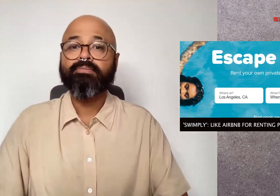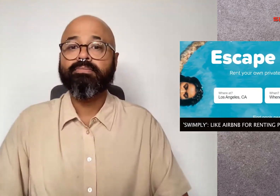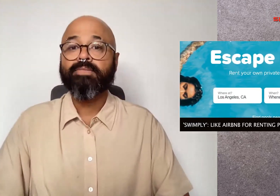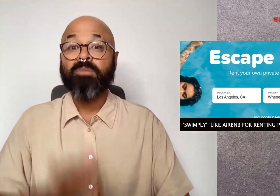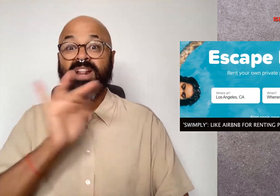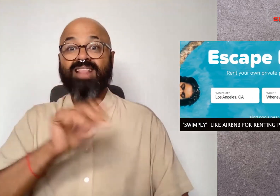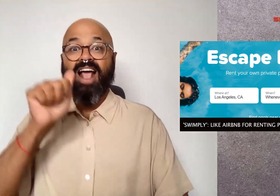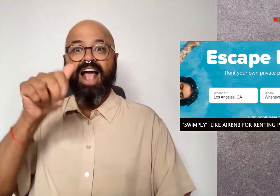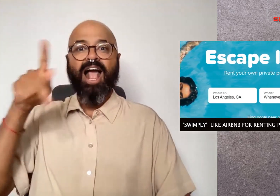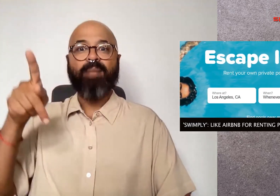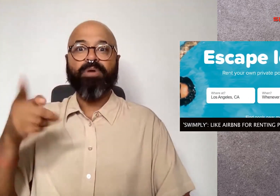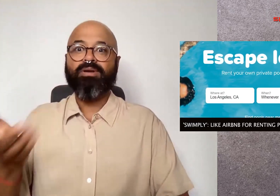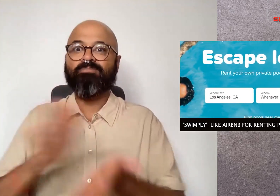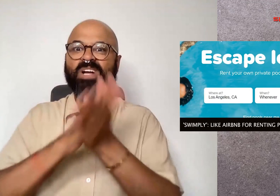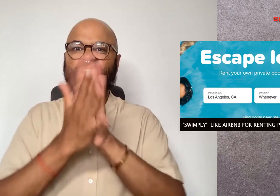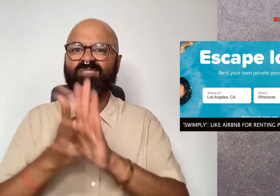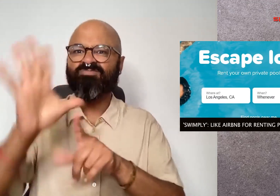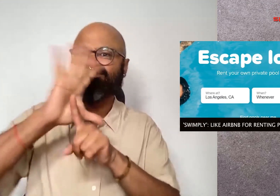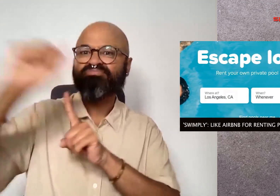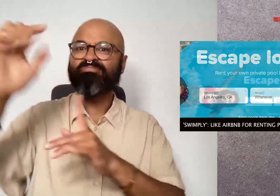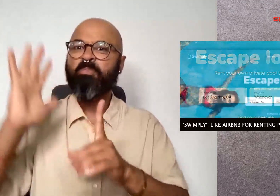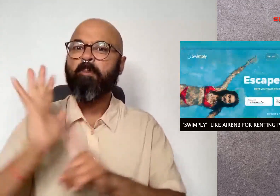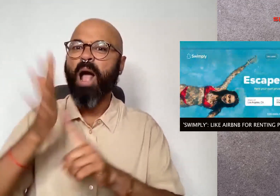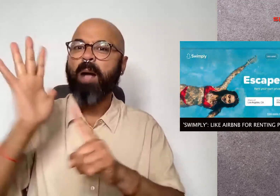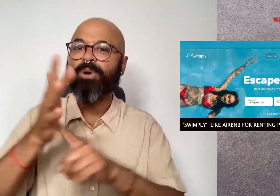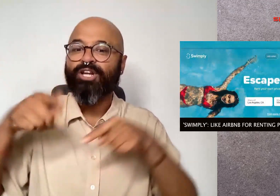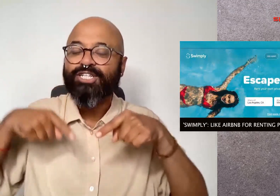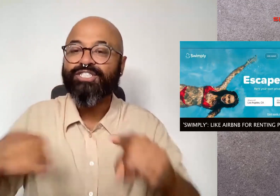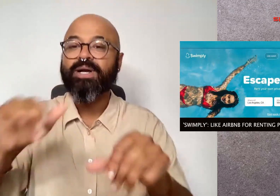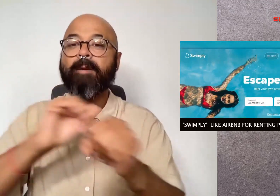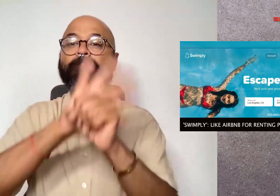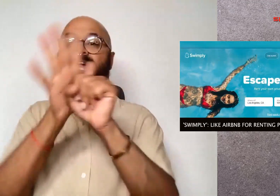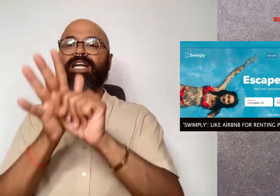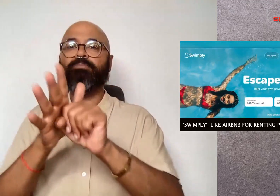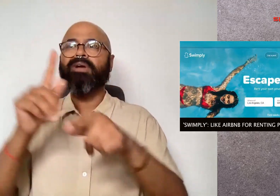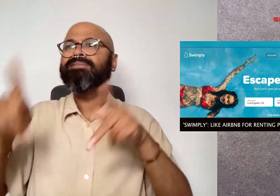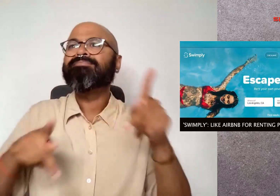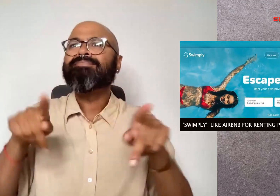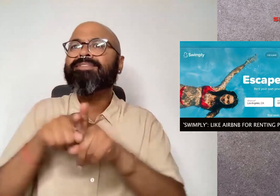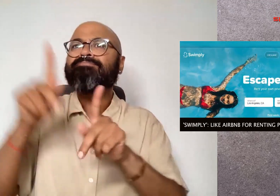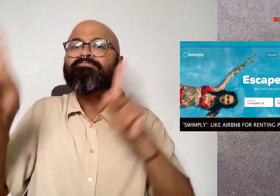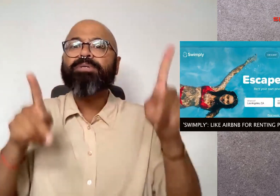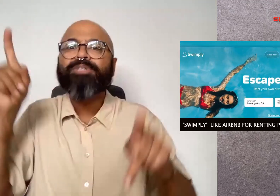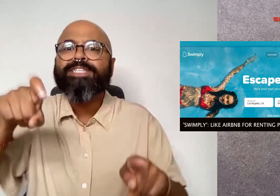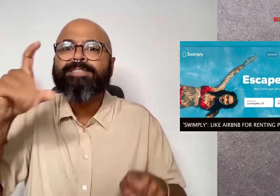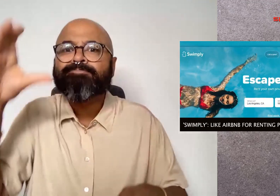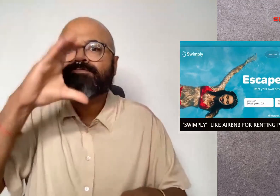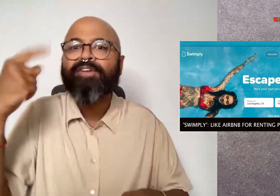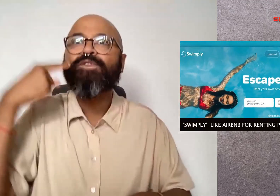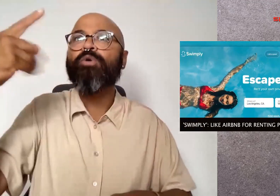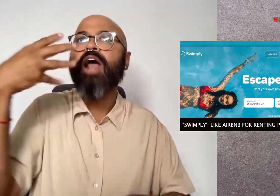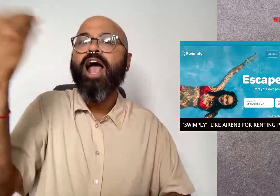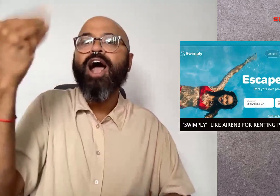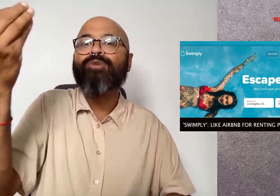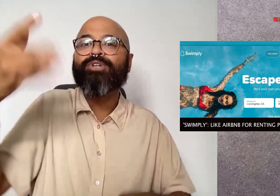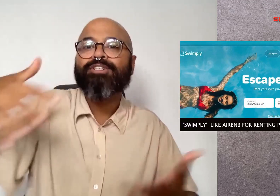a while since 2018 but the app gain more popularity during the pandemic as people sought safe